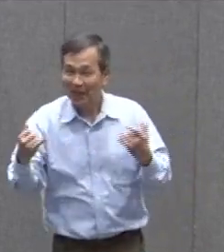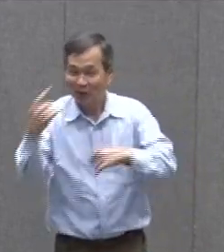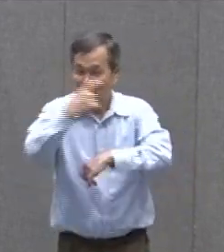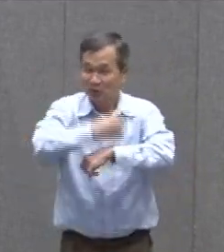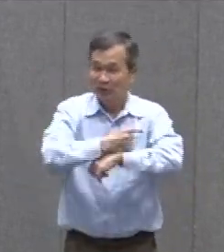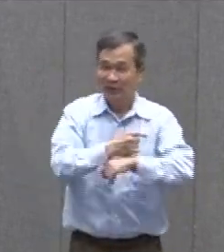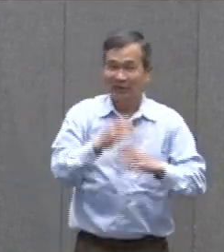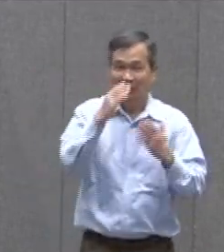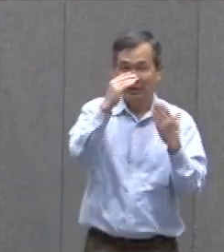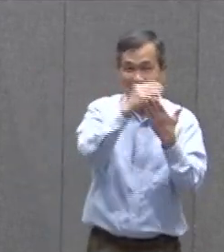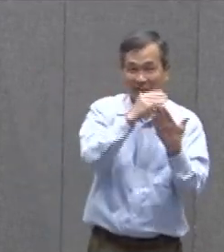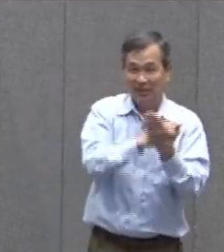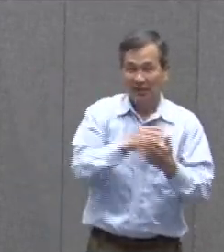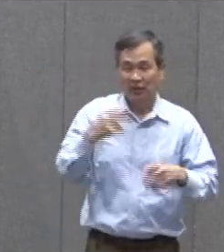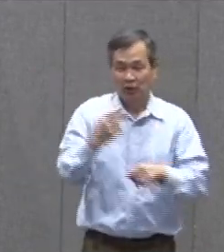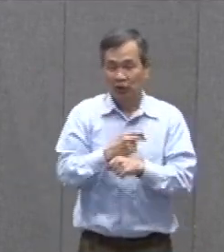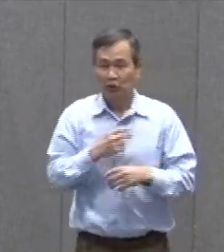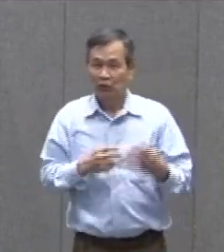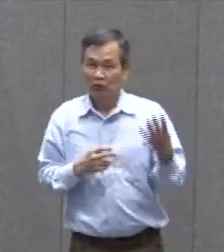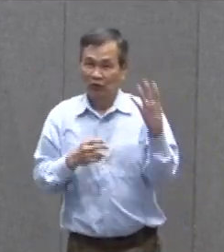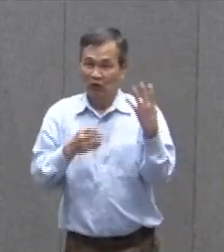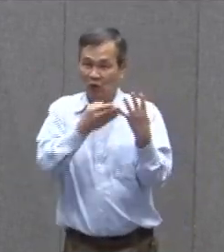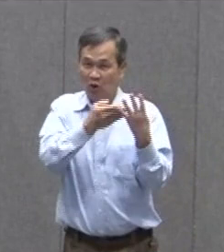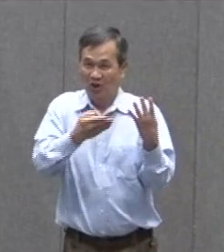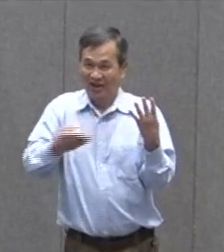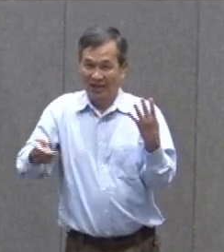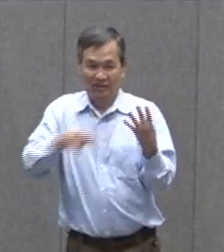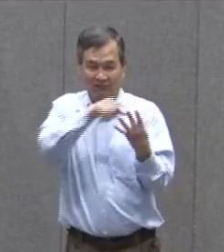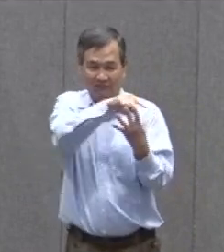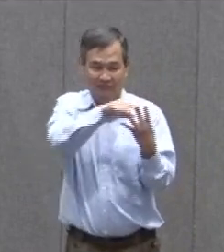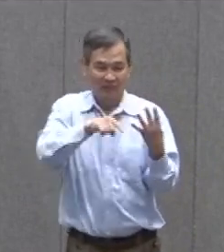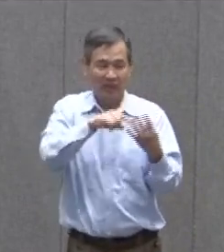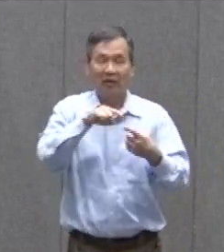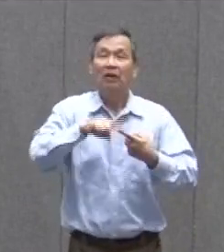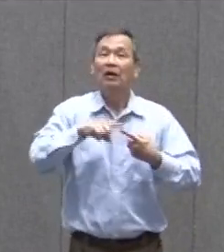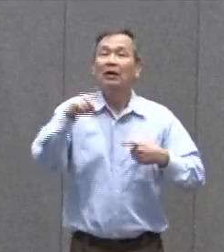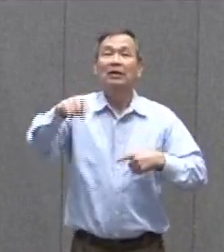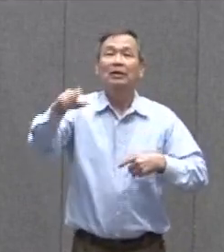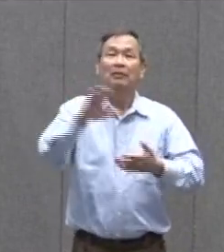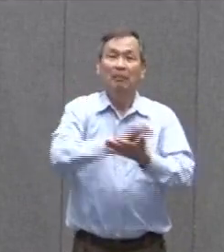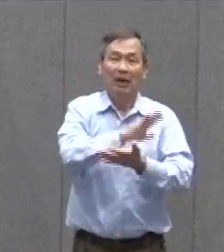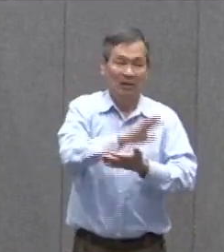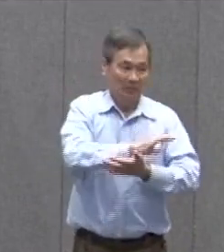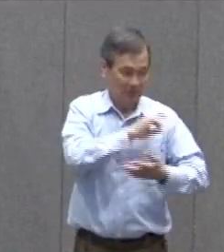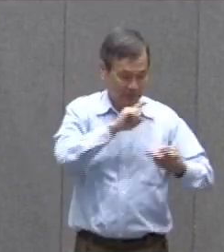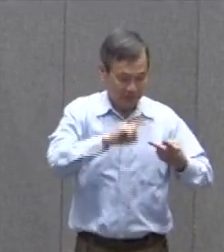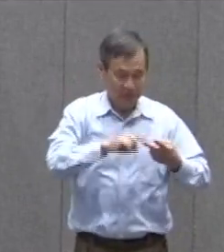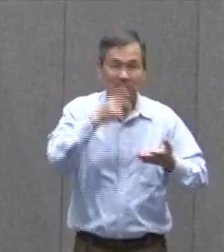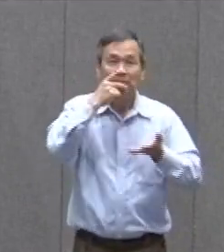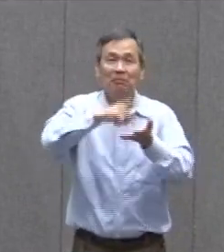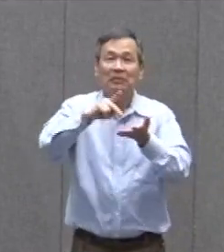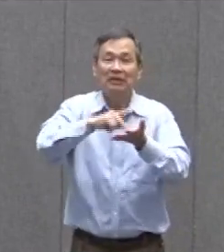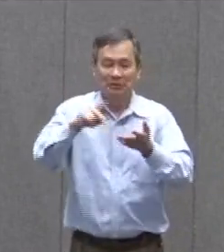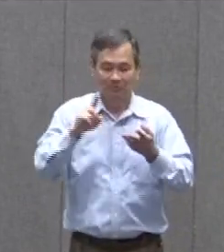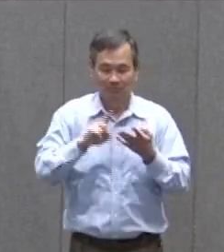you're going to need four things. You're going to need paper, pencil, scissors,